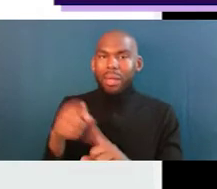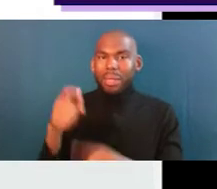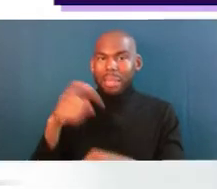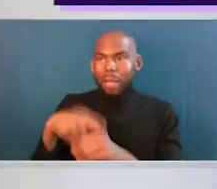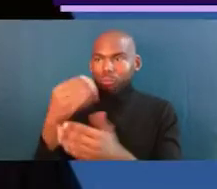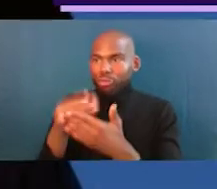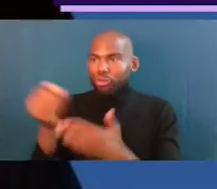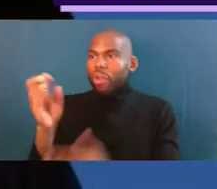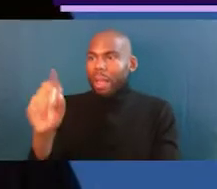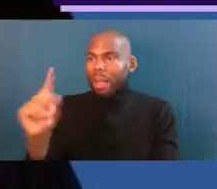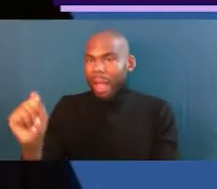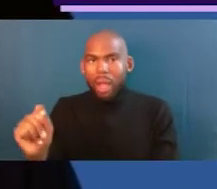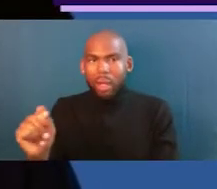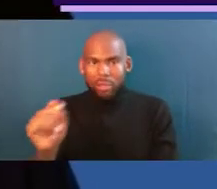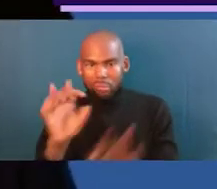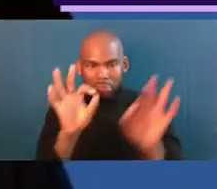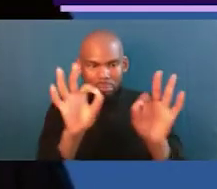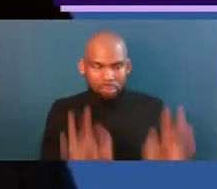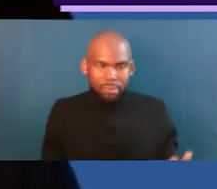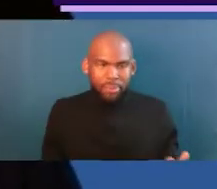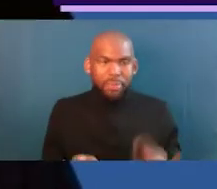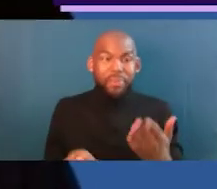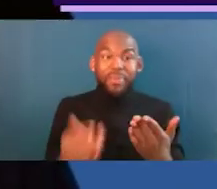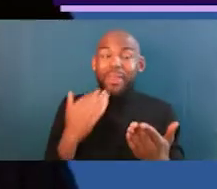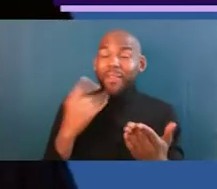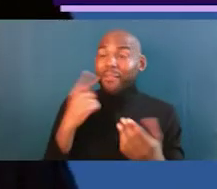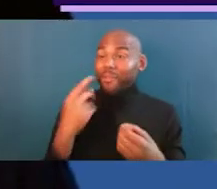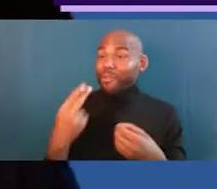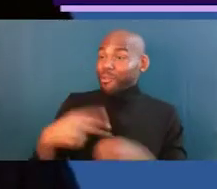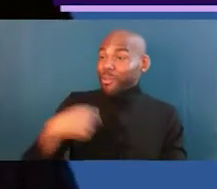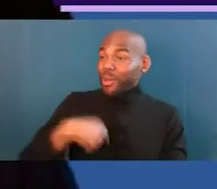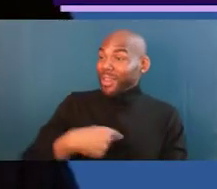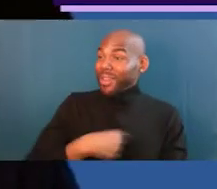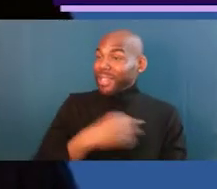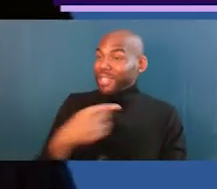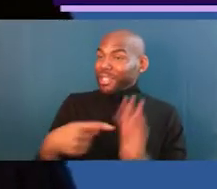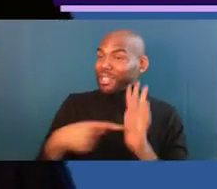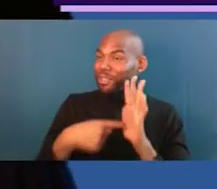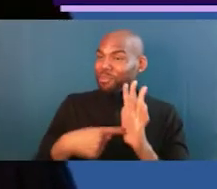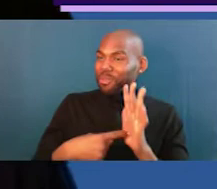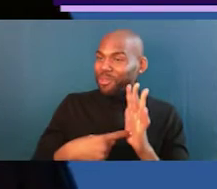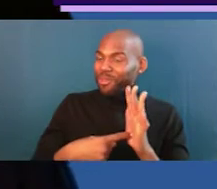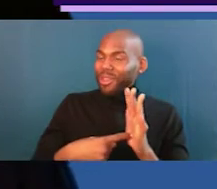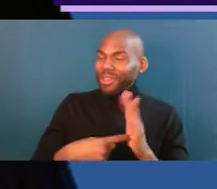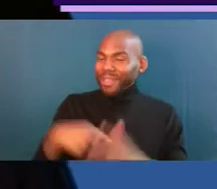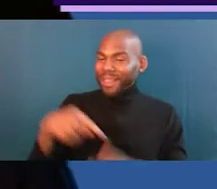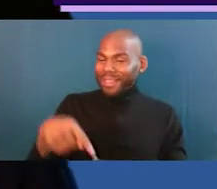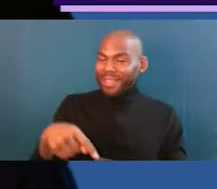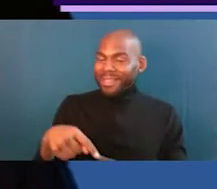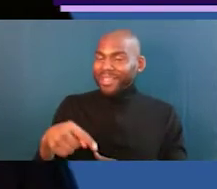Thank you so much for joining us, Christina, and for demonstrating screen reader usage. Next you'll hear from